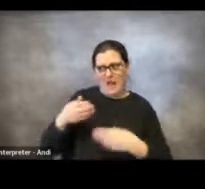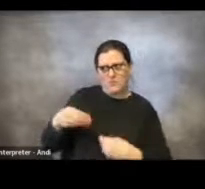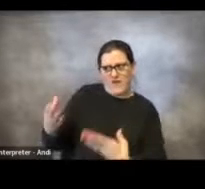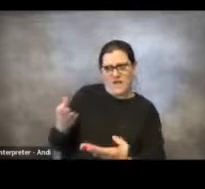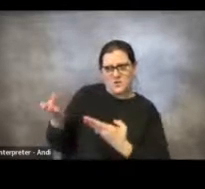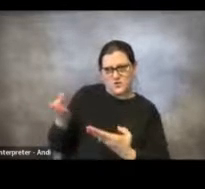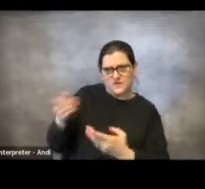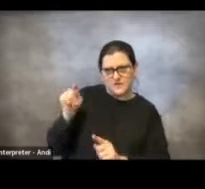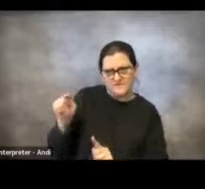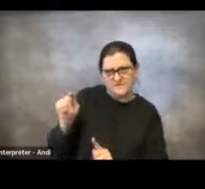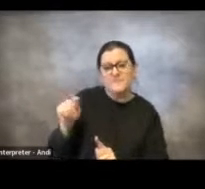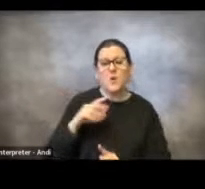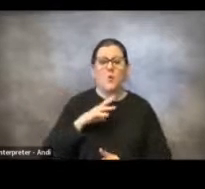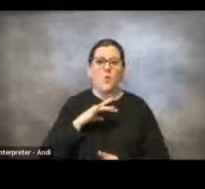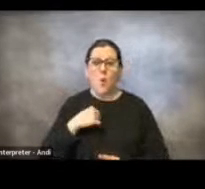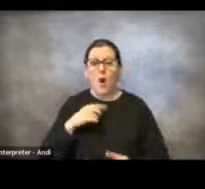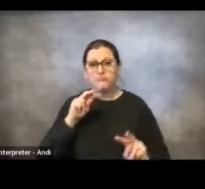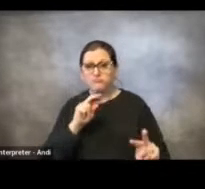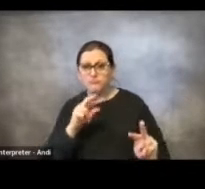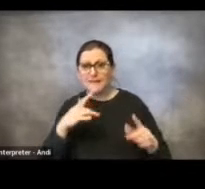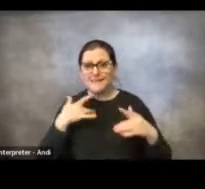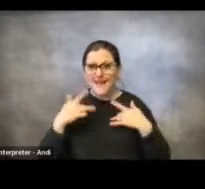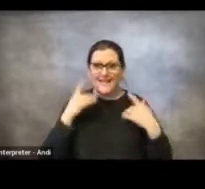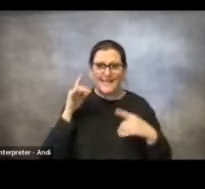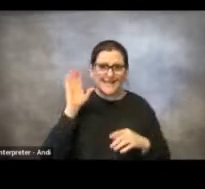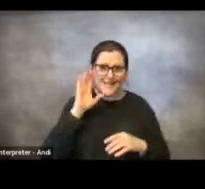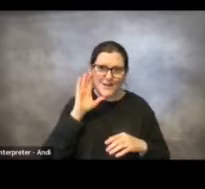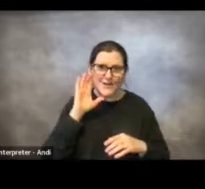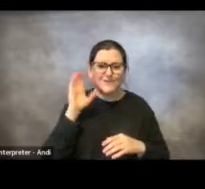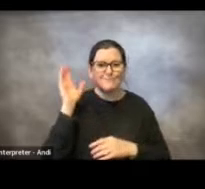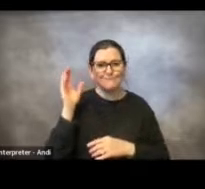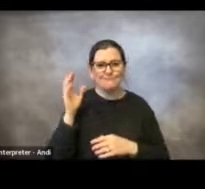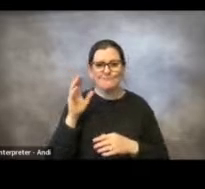excited to hear from Tracy about